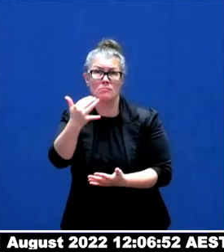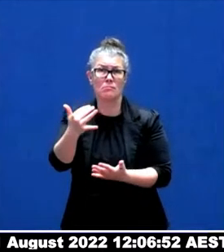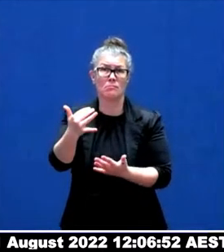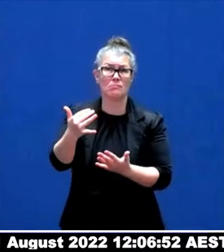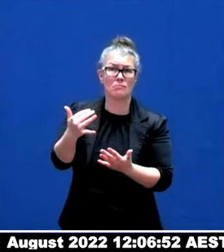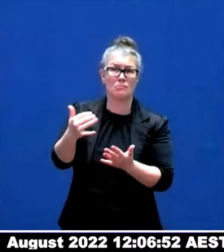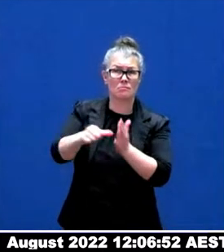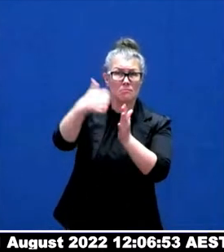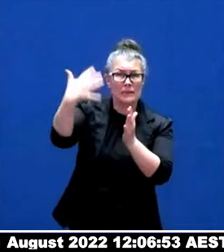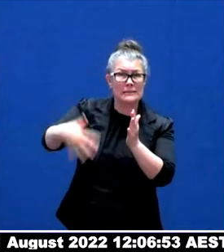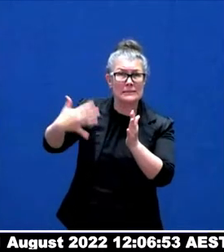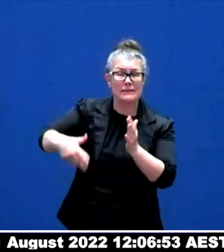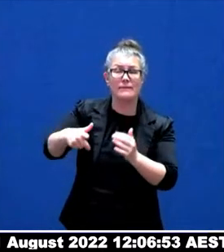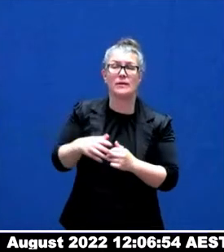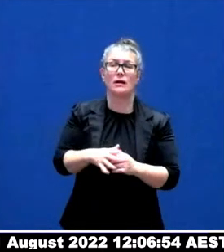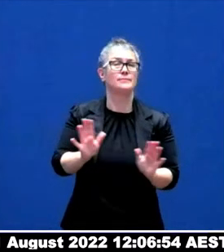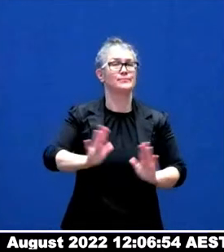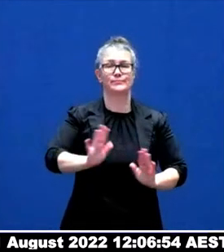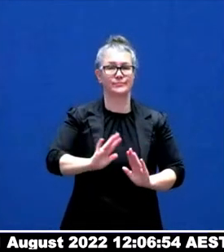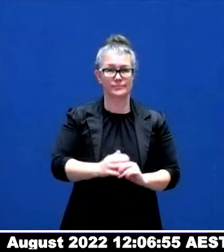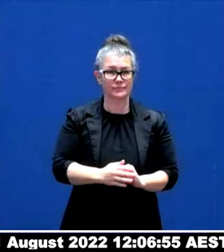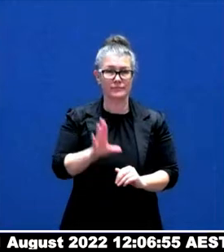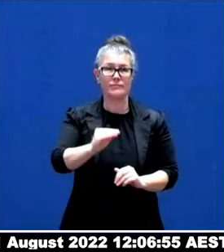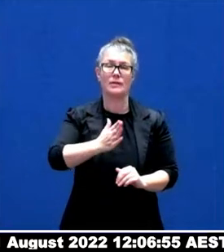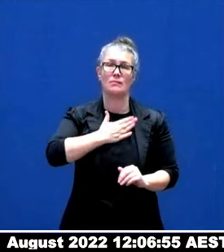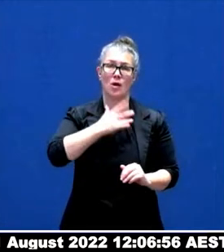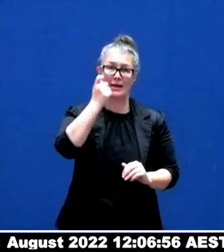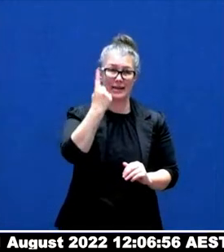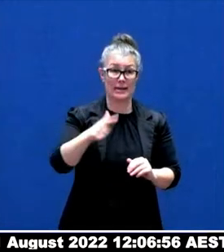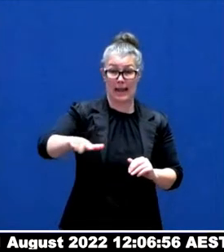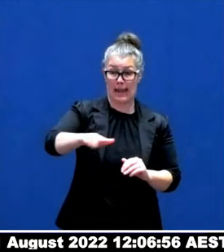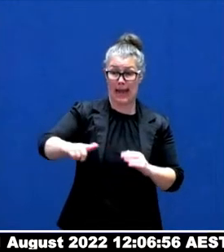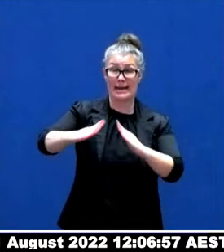Again, my understanding is that Land and Housing Corporation do assess on a case by